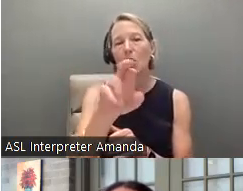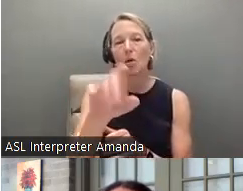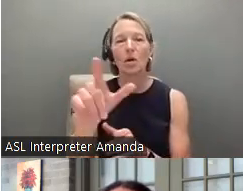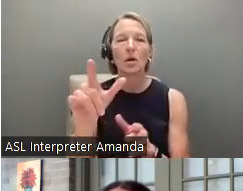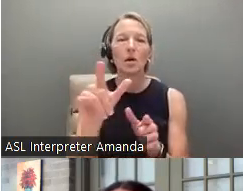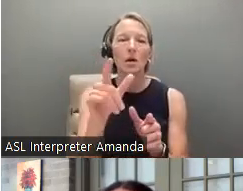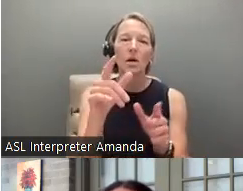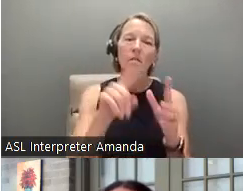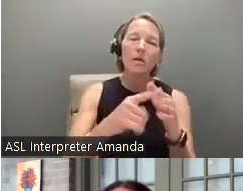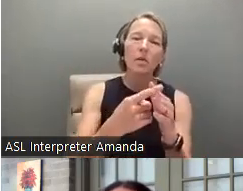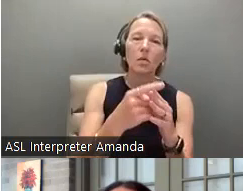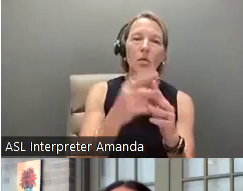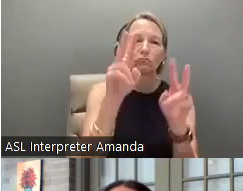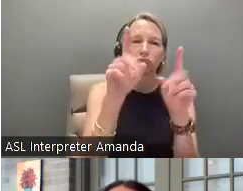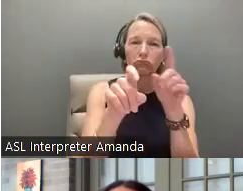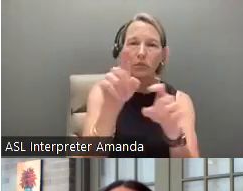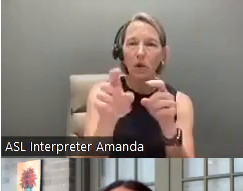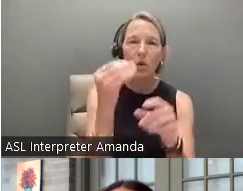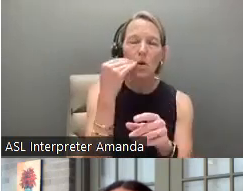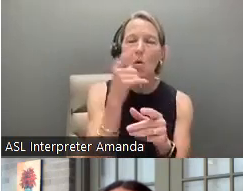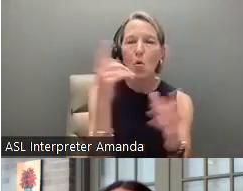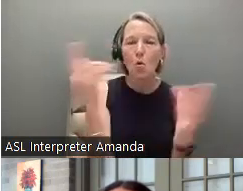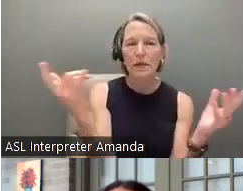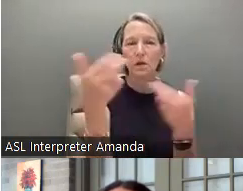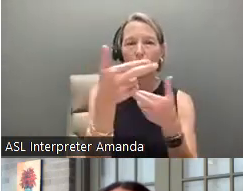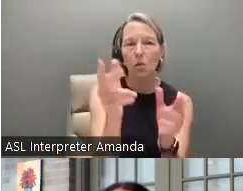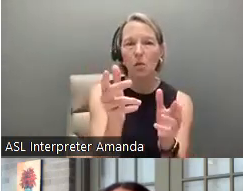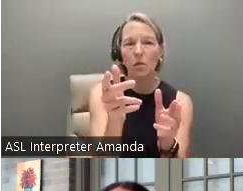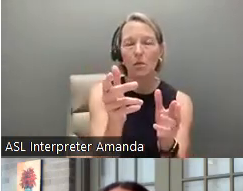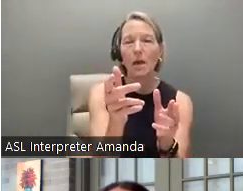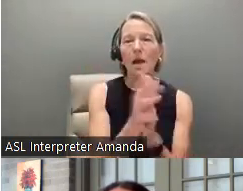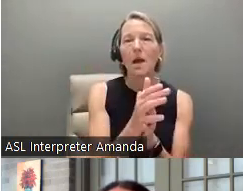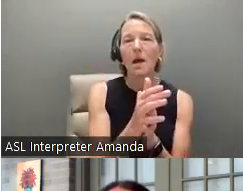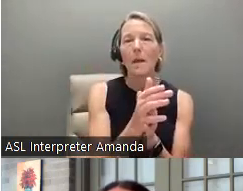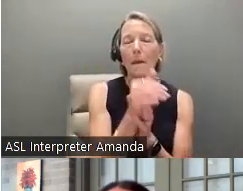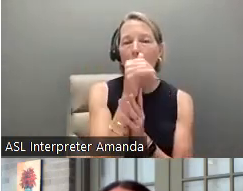a quick survey just so that we know who is in the room for our speaker um Macy's going to